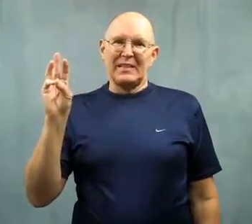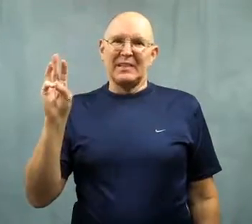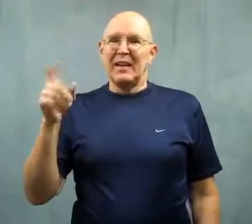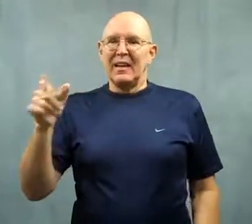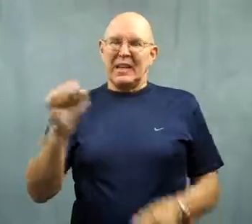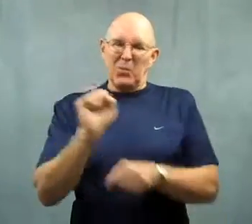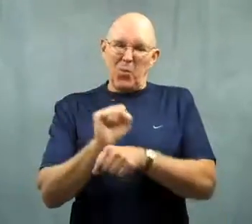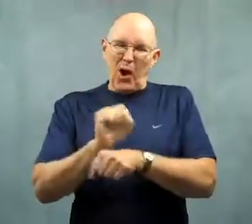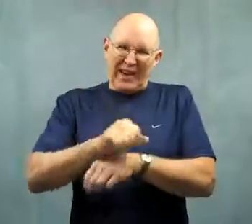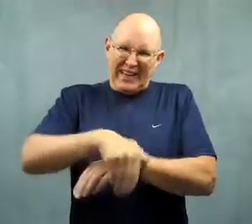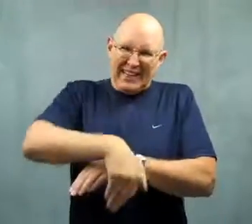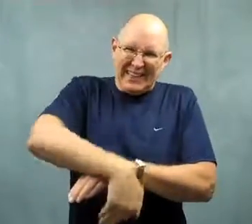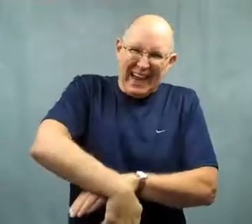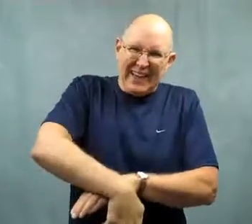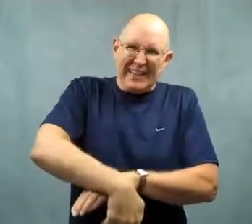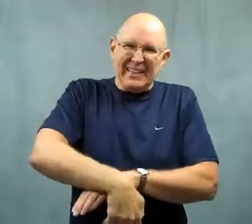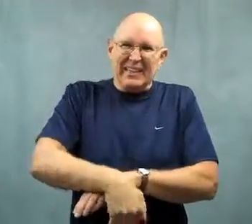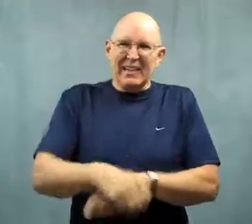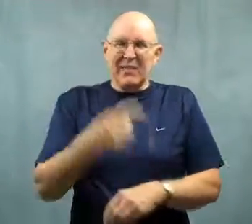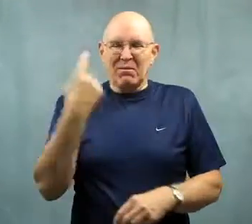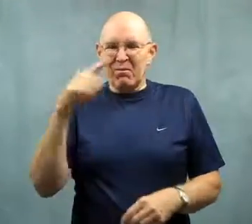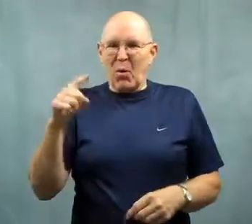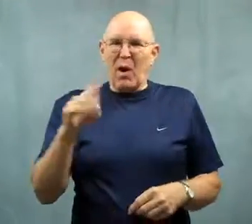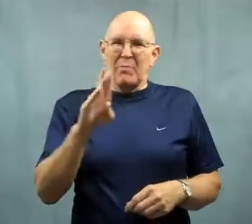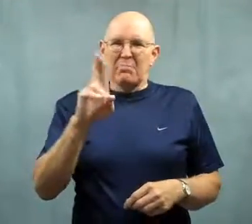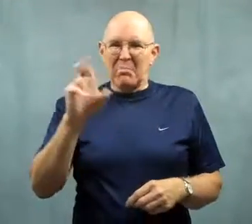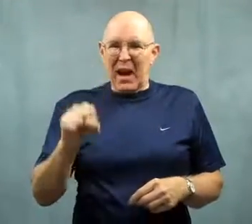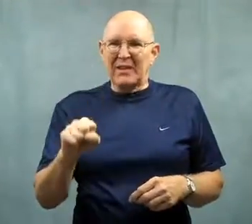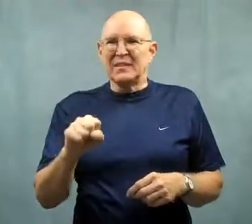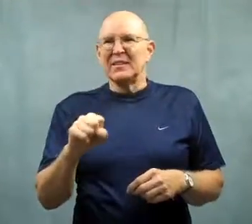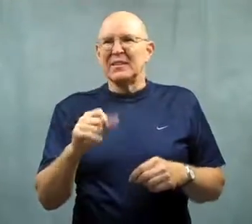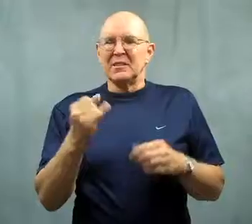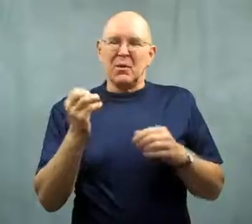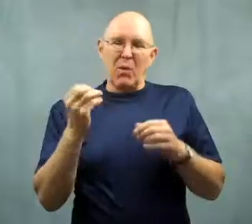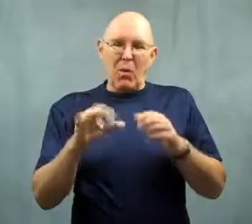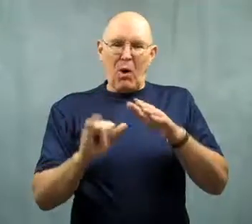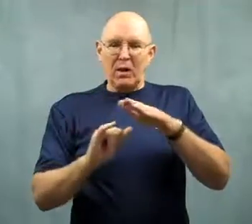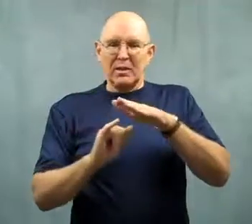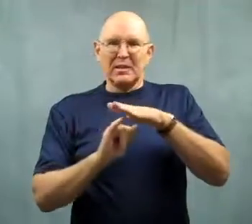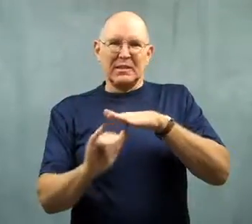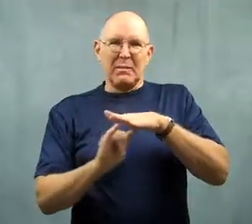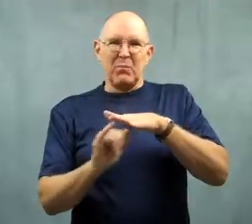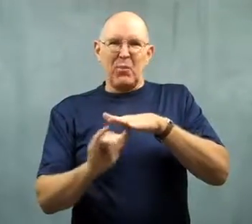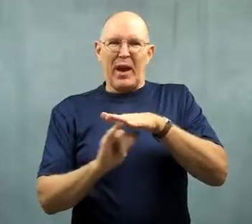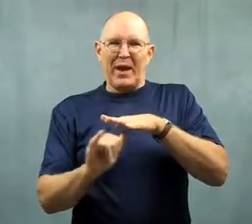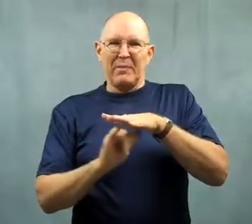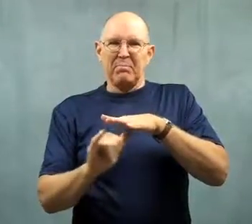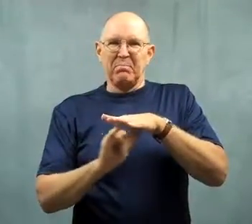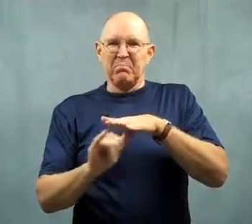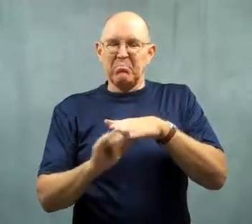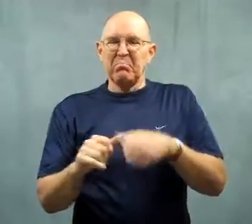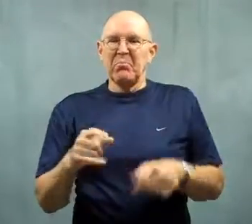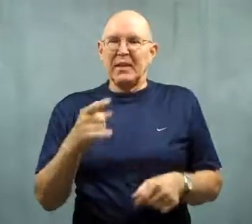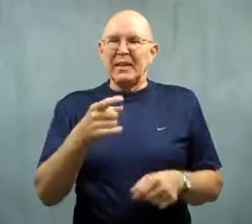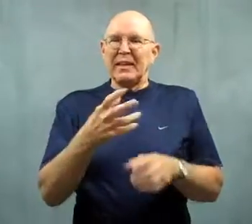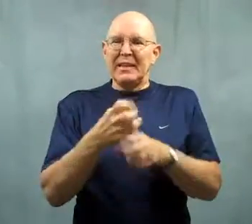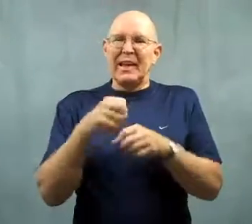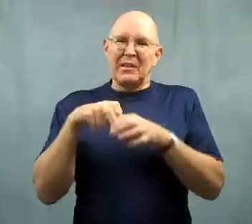worked nights for a transportation service.